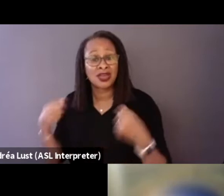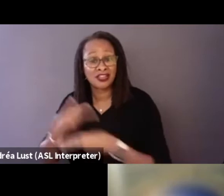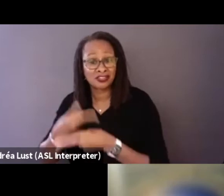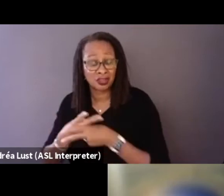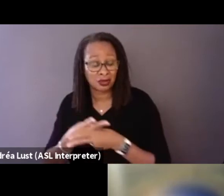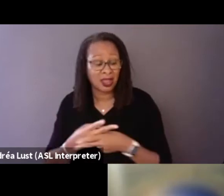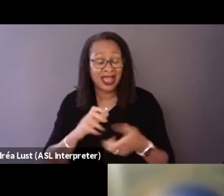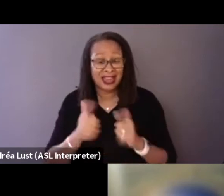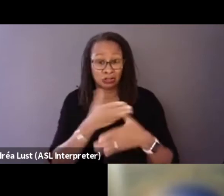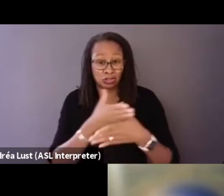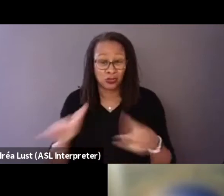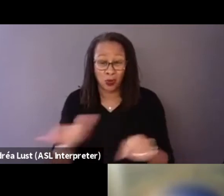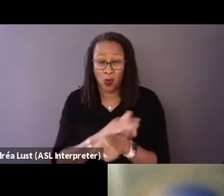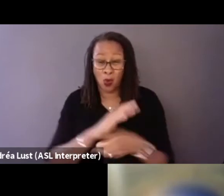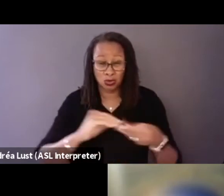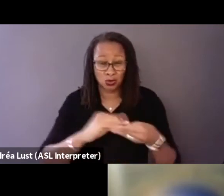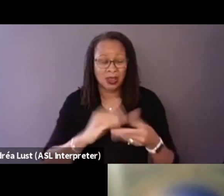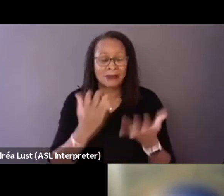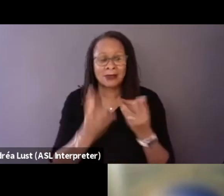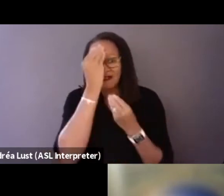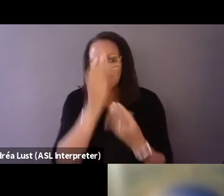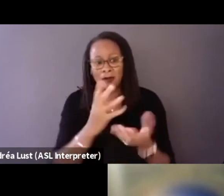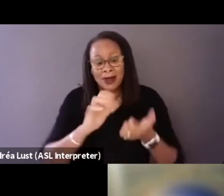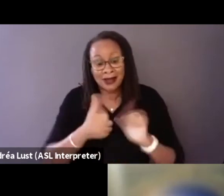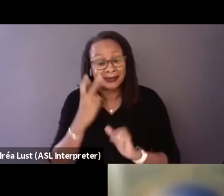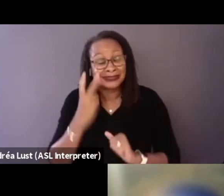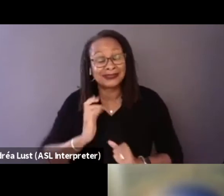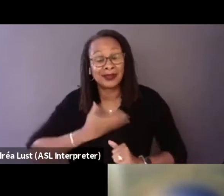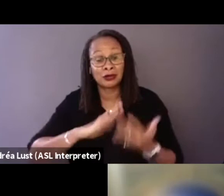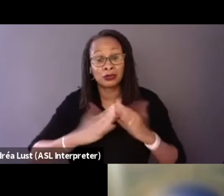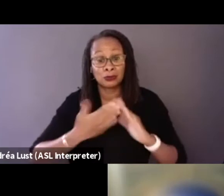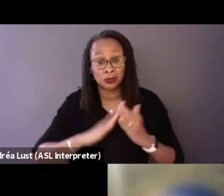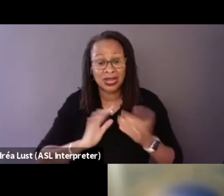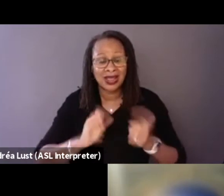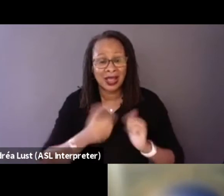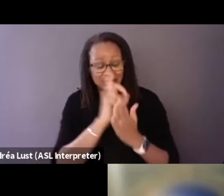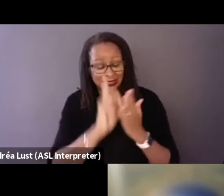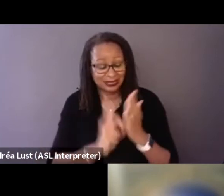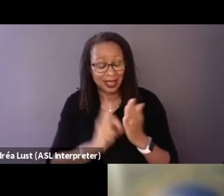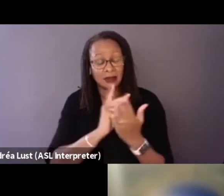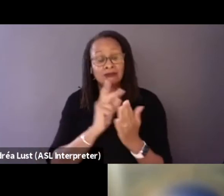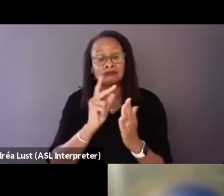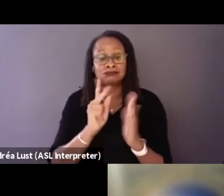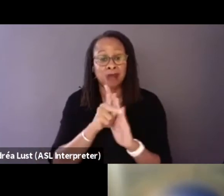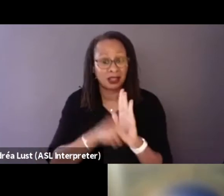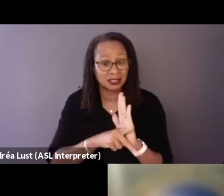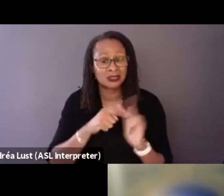might inform how we see our communities, and how we can design policy to address some of the shortcomings.